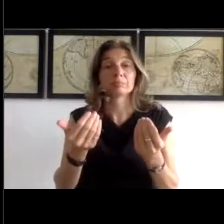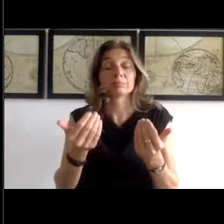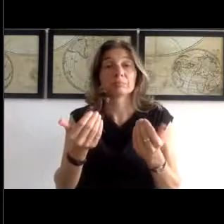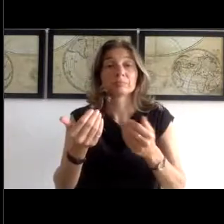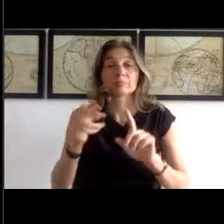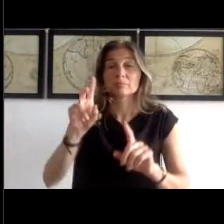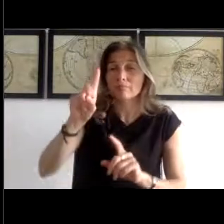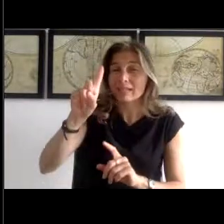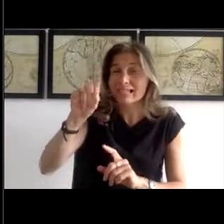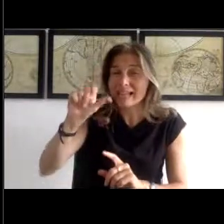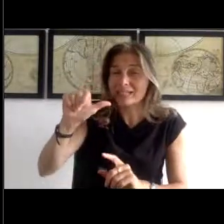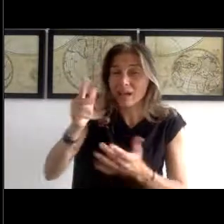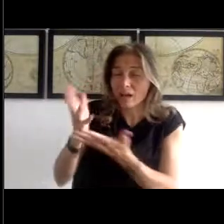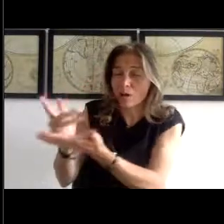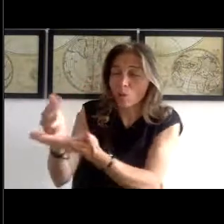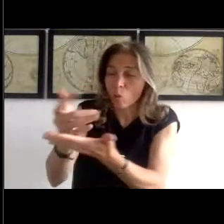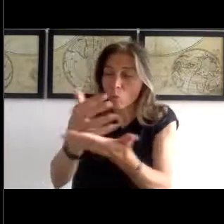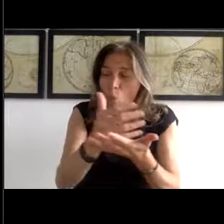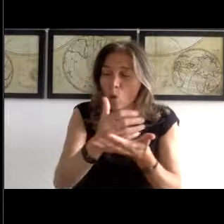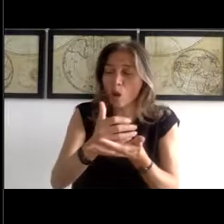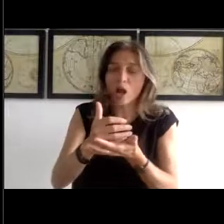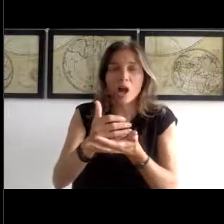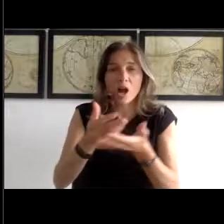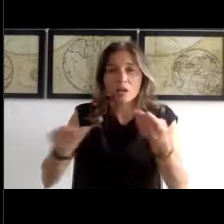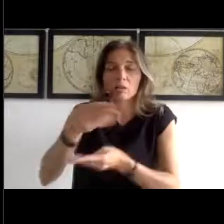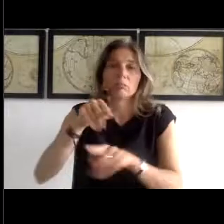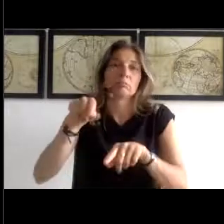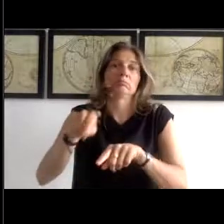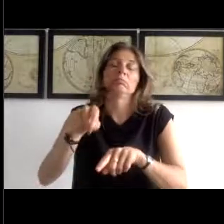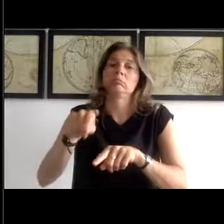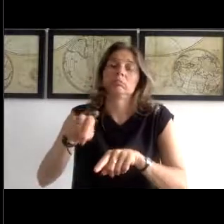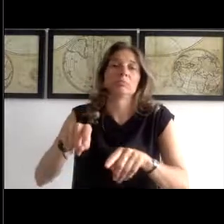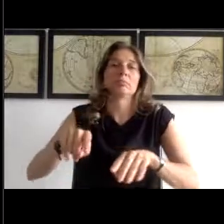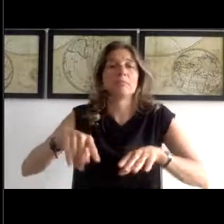But unfortunately this type of information isn't yet easy to find.